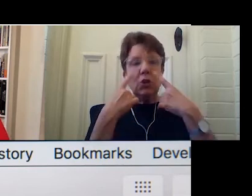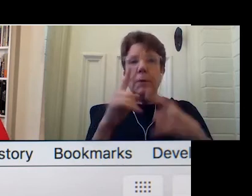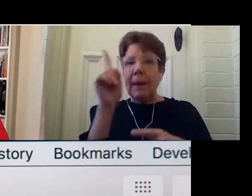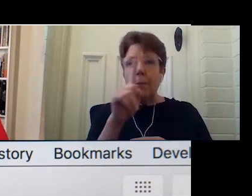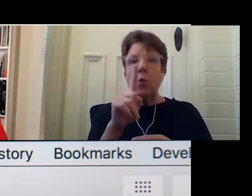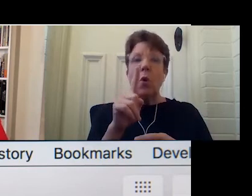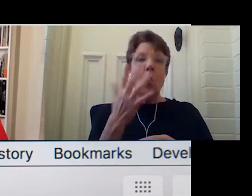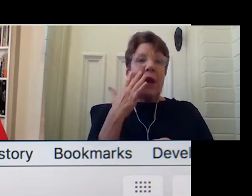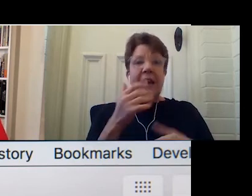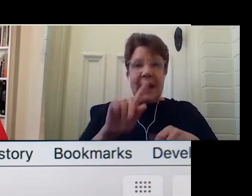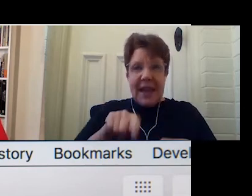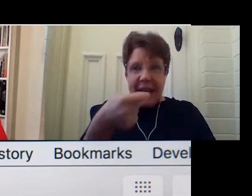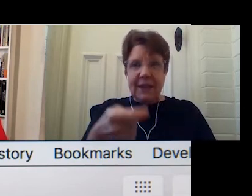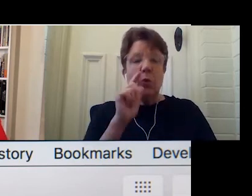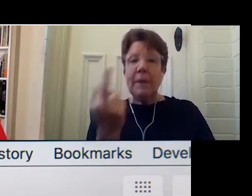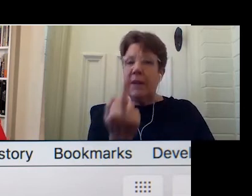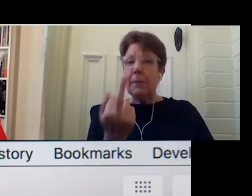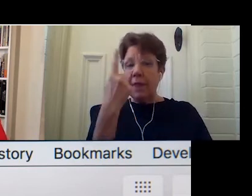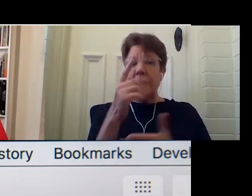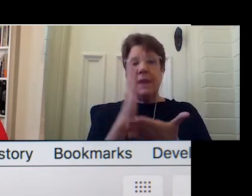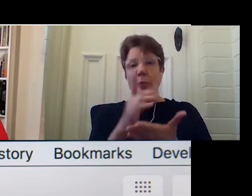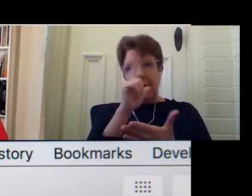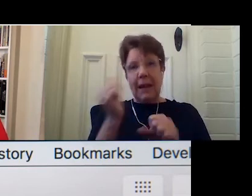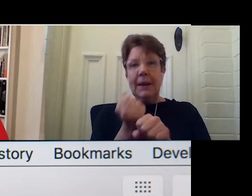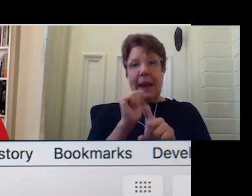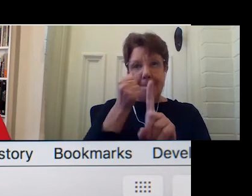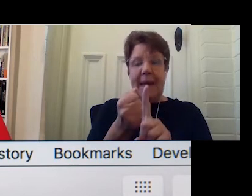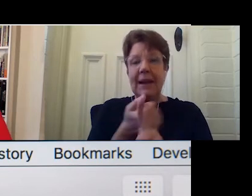that can make a tremendous difference. Don't ignore what's